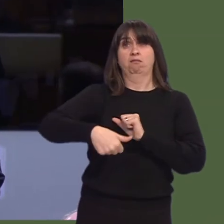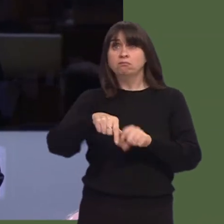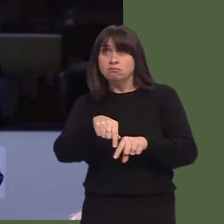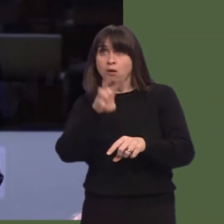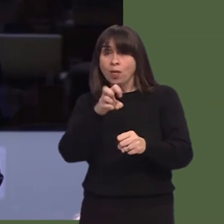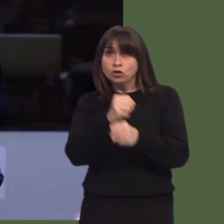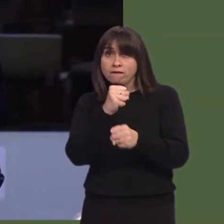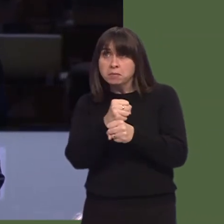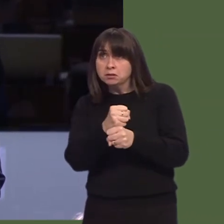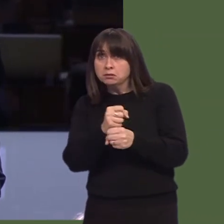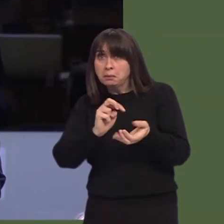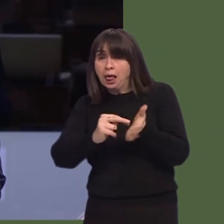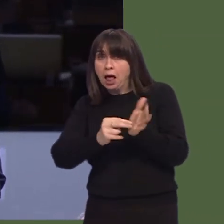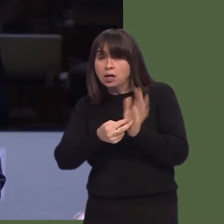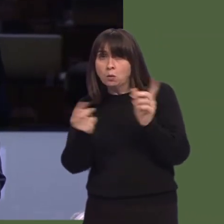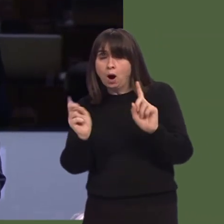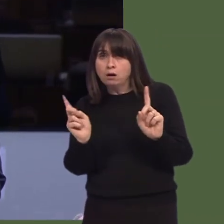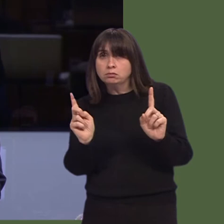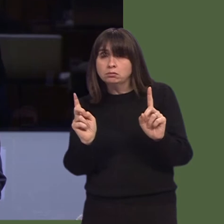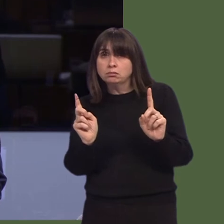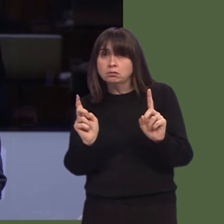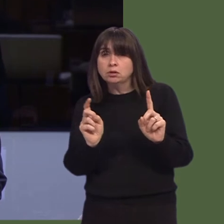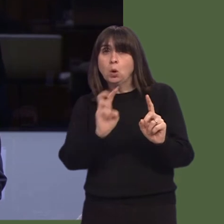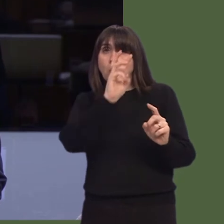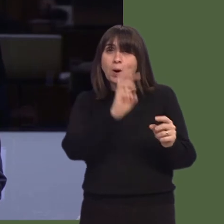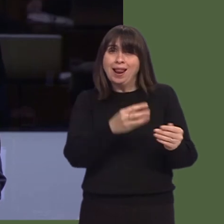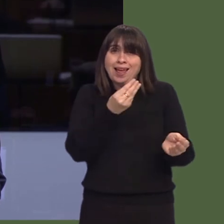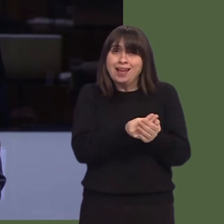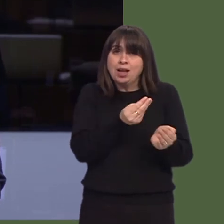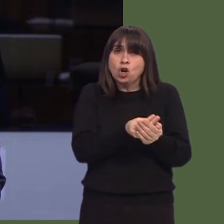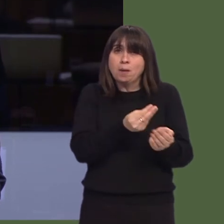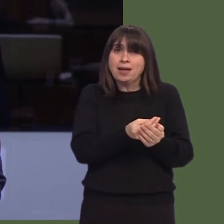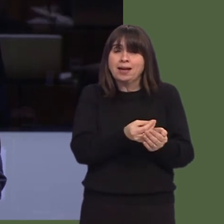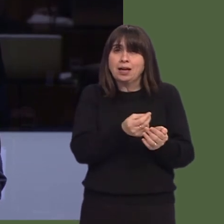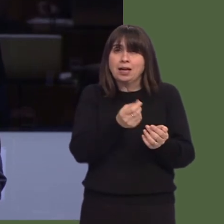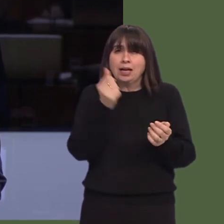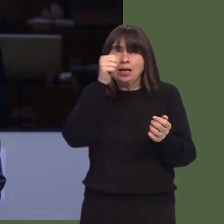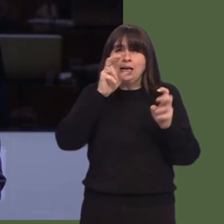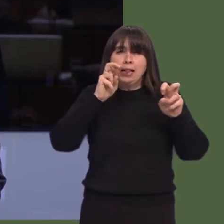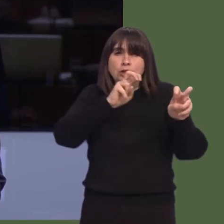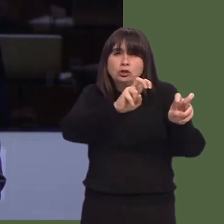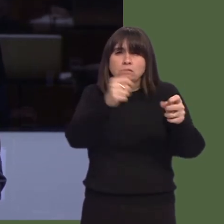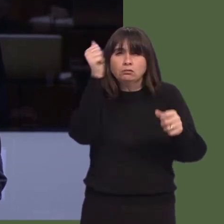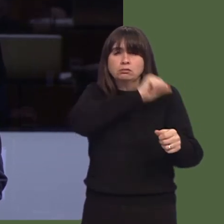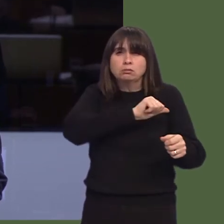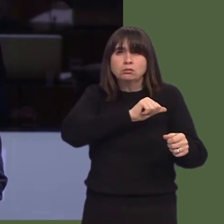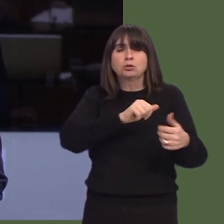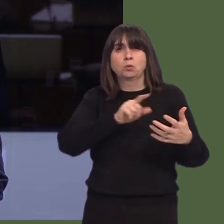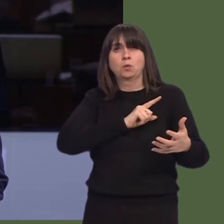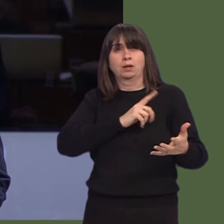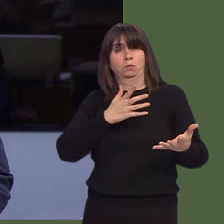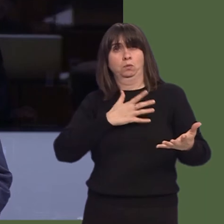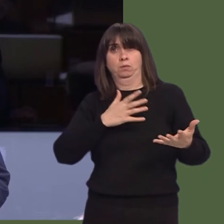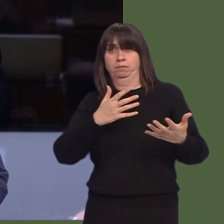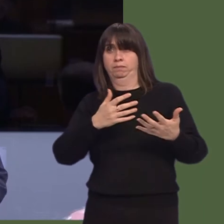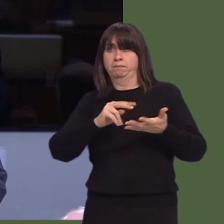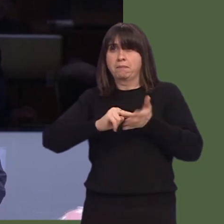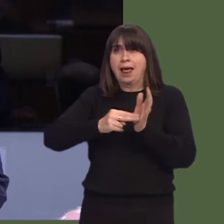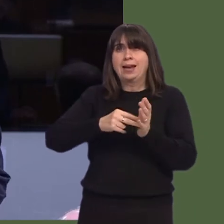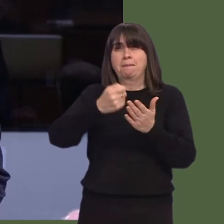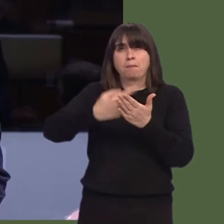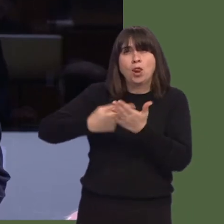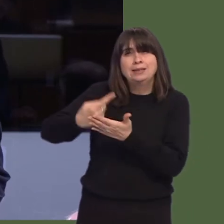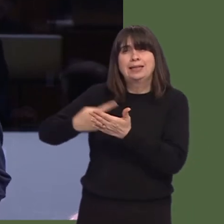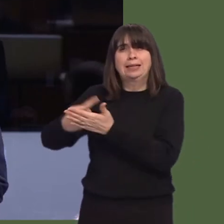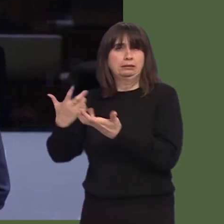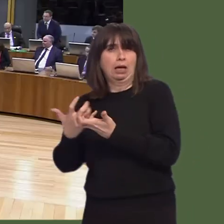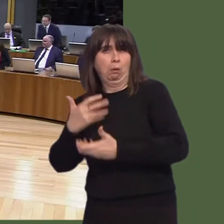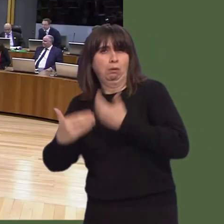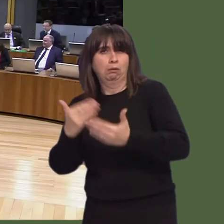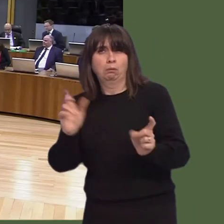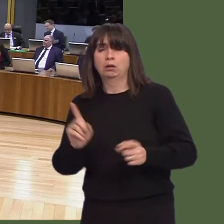The priorities are to improve access to justice, to reduce crime and to promote rehabilitation.